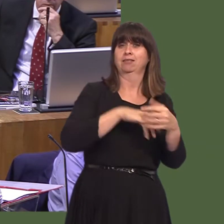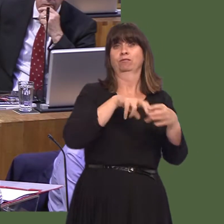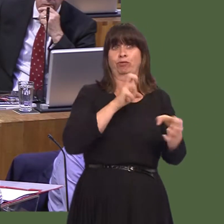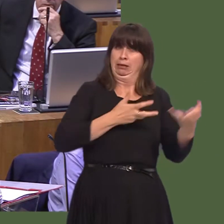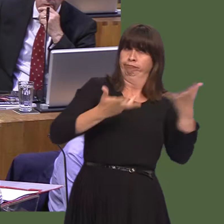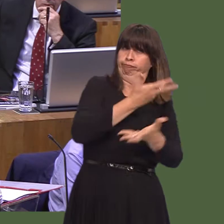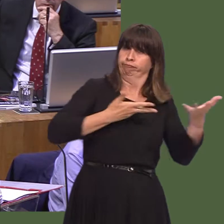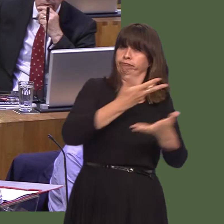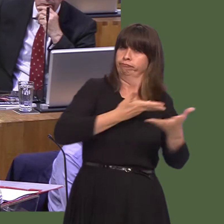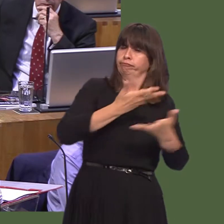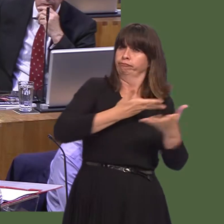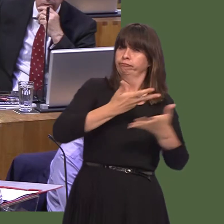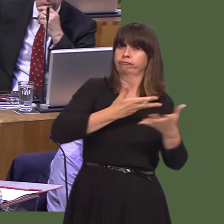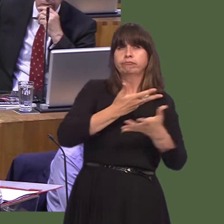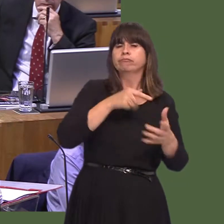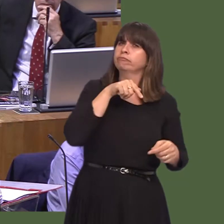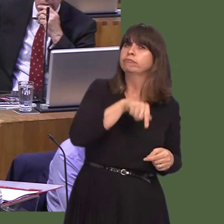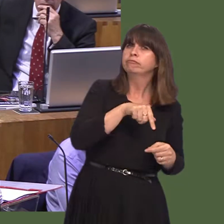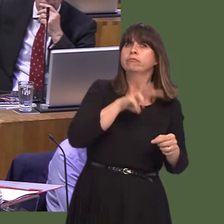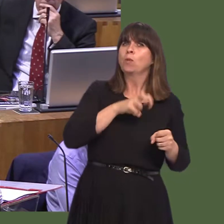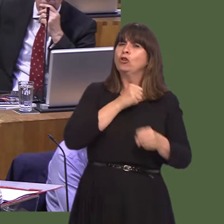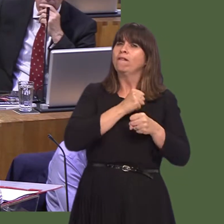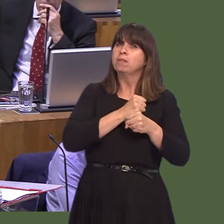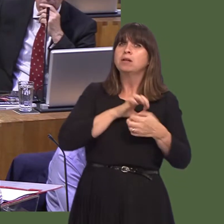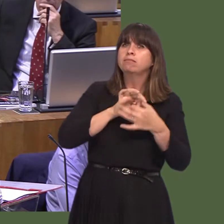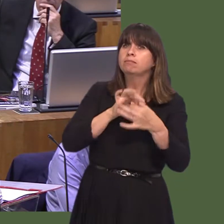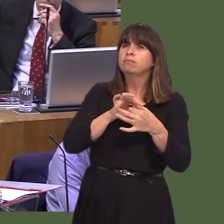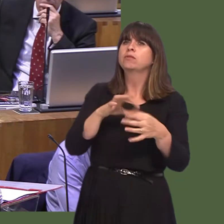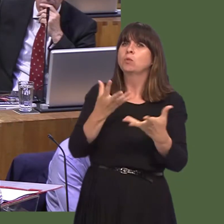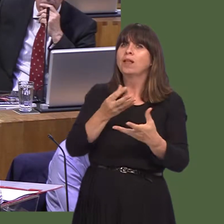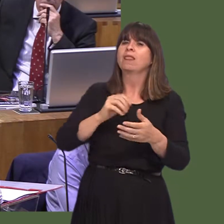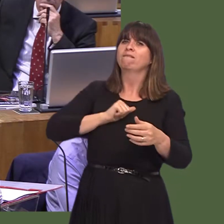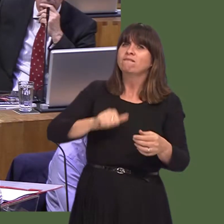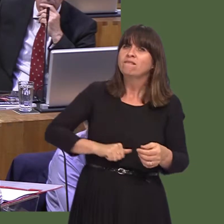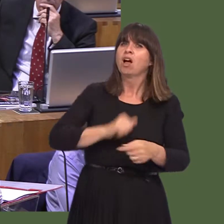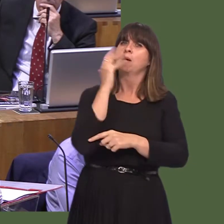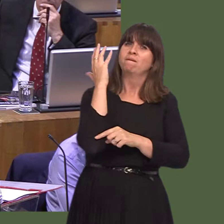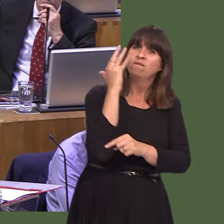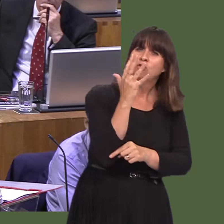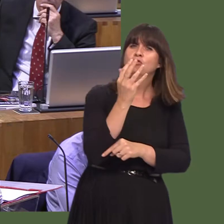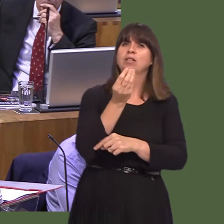That is a forum for engagement and collaboration between the Welsh Government and the food, fisheries, farming, forestry and environment sectors. And you mentioned health.